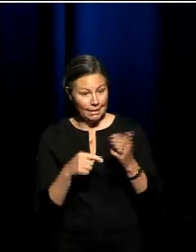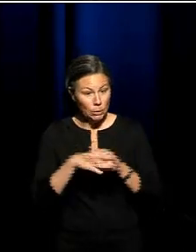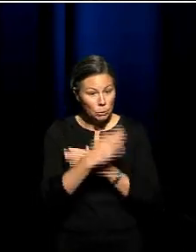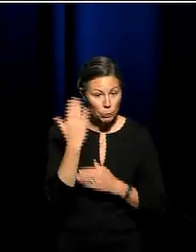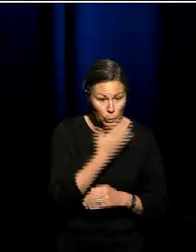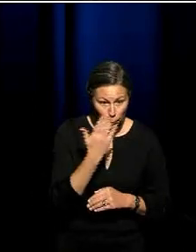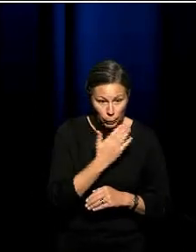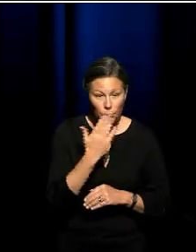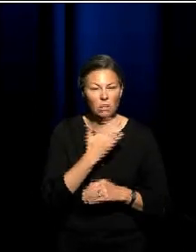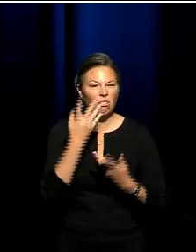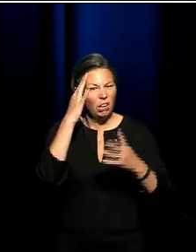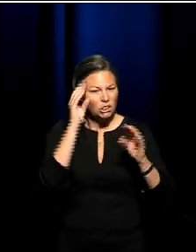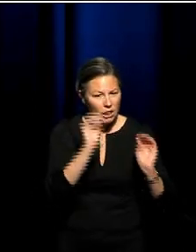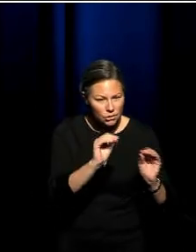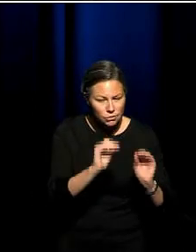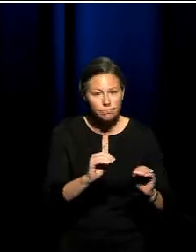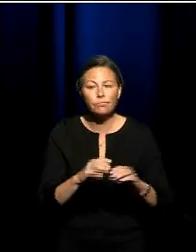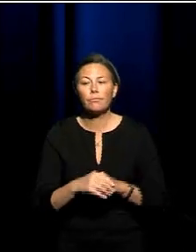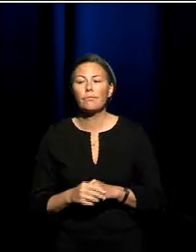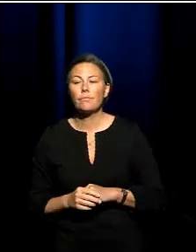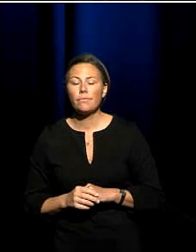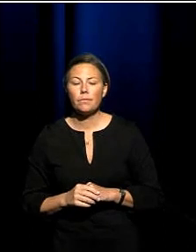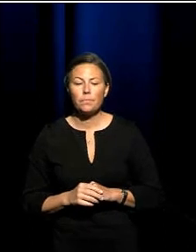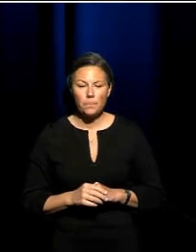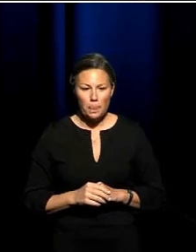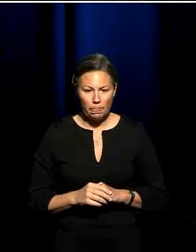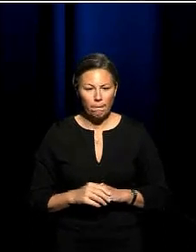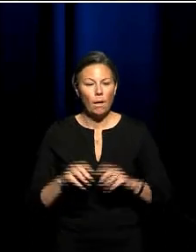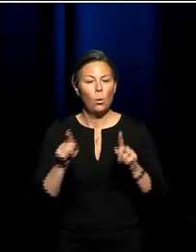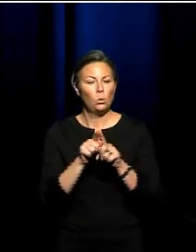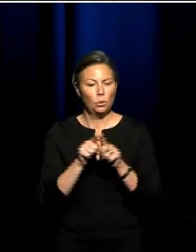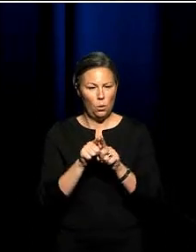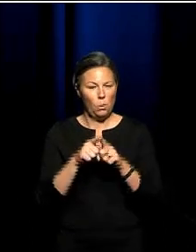it in an institutional setting in the community or otherwise the Commission